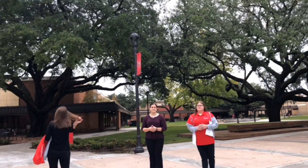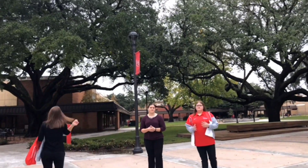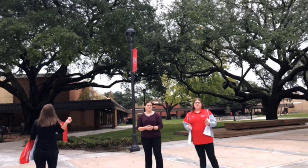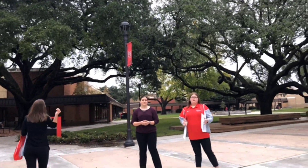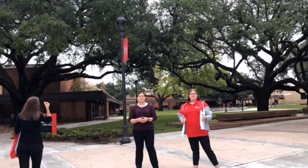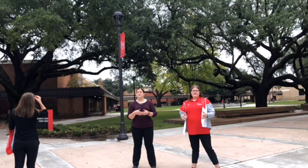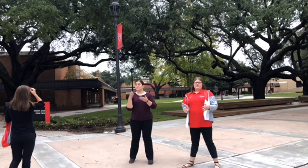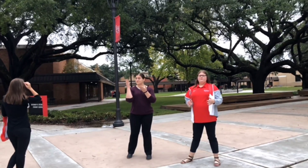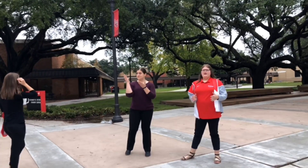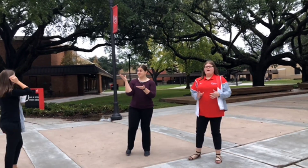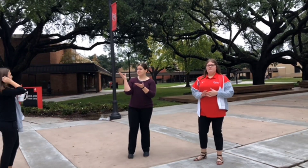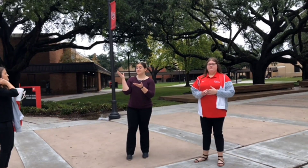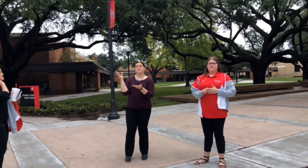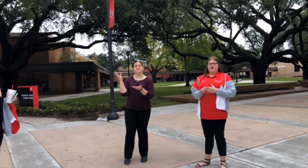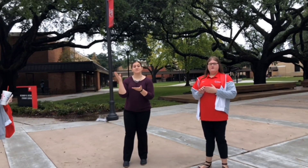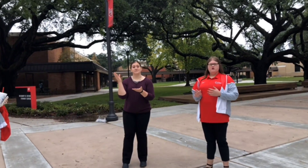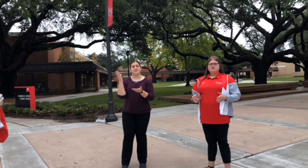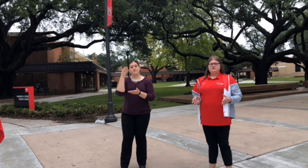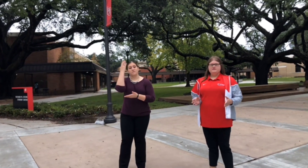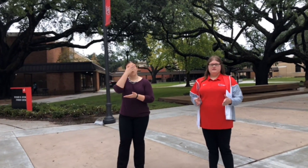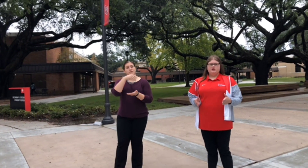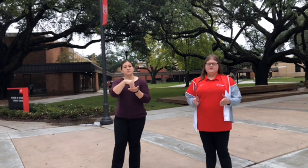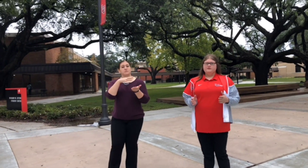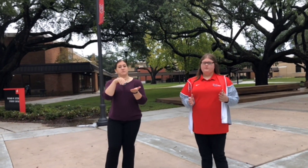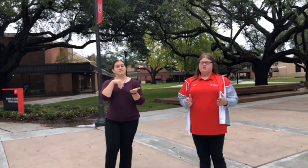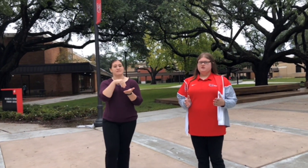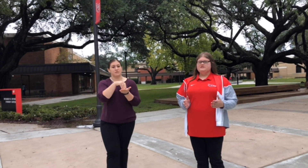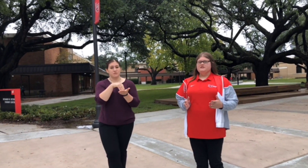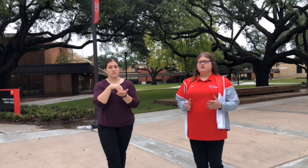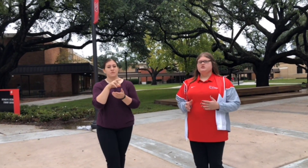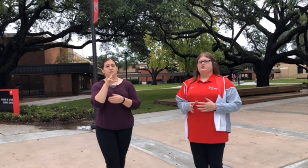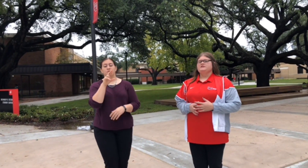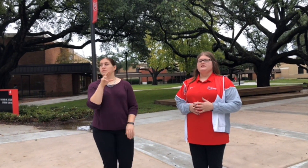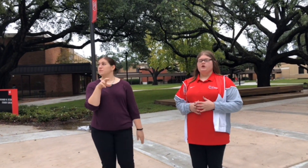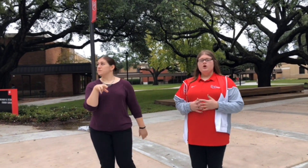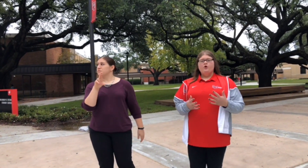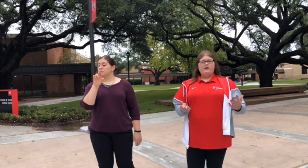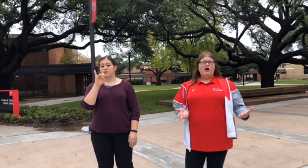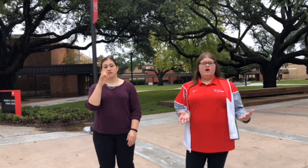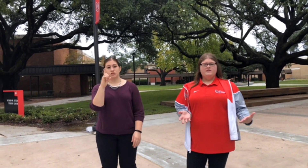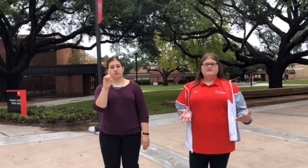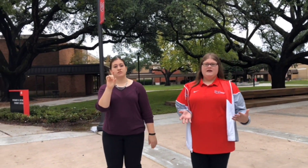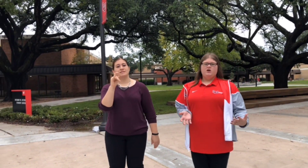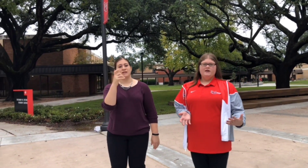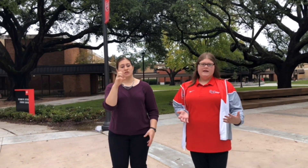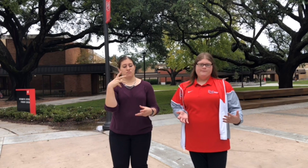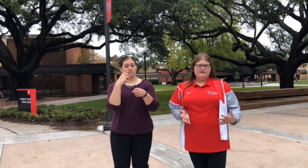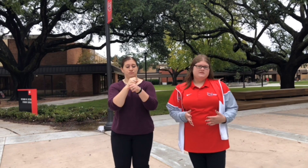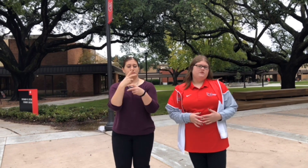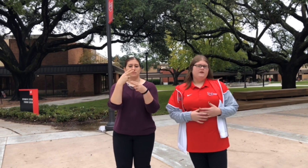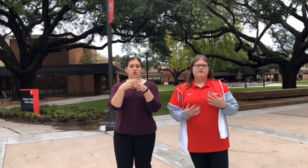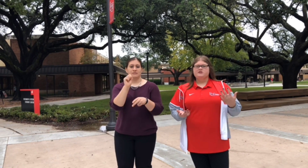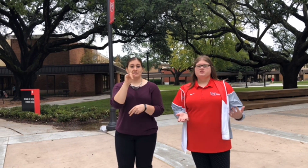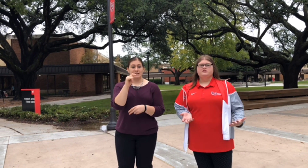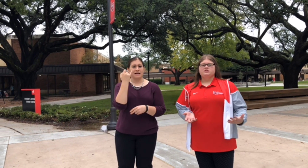Over here we have the front of our Student Center. It's the Richard Setzer Student Center, we call it the "Set" on campus so if you ever hear students